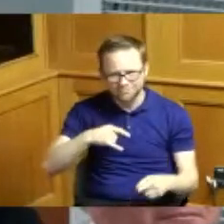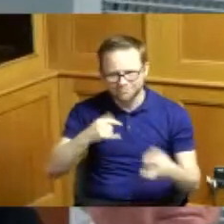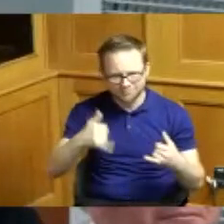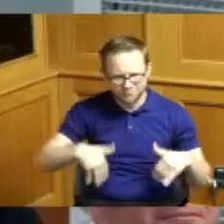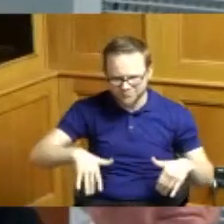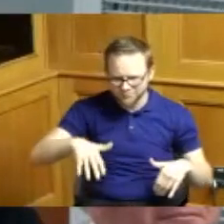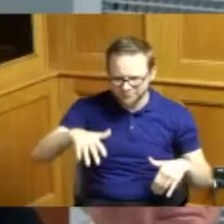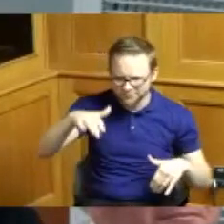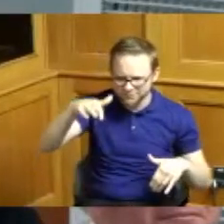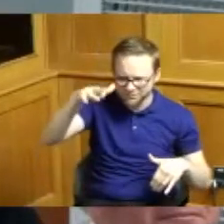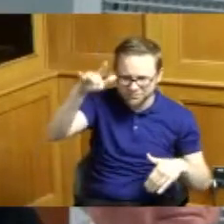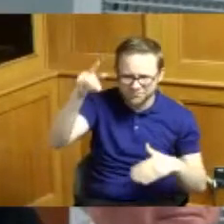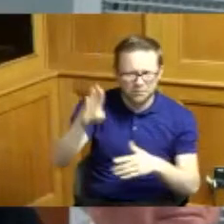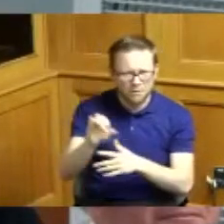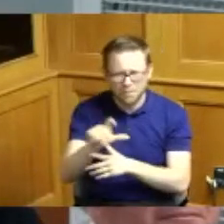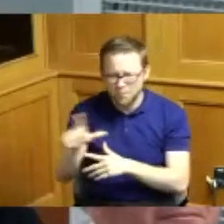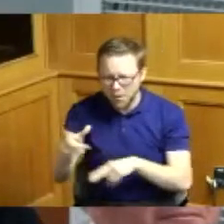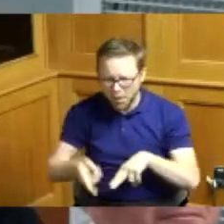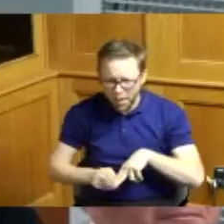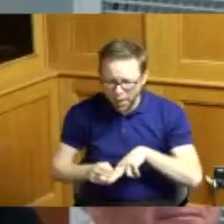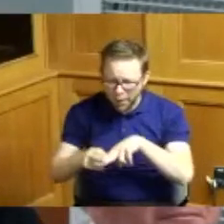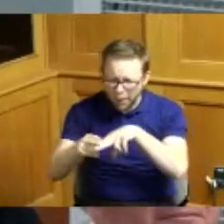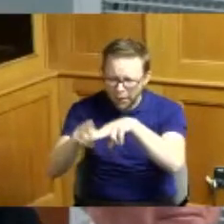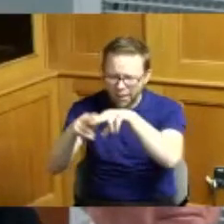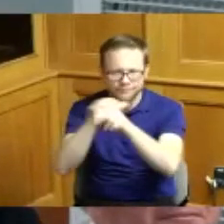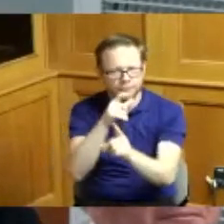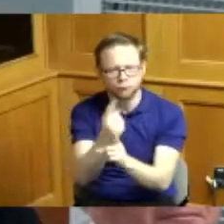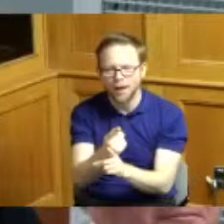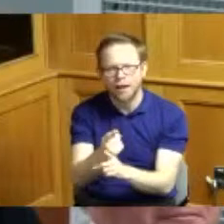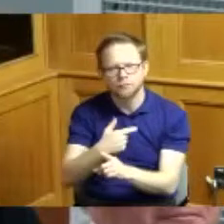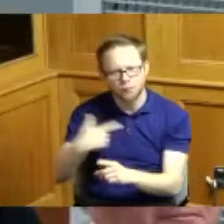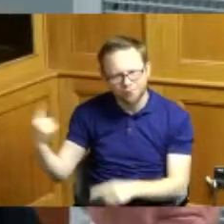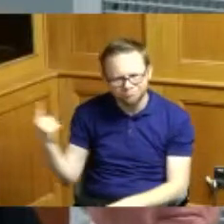you know it ain't right so I had to come down here today and let y'all know that